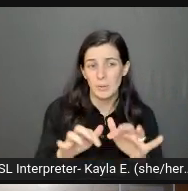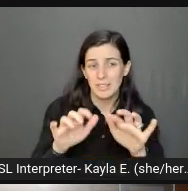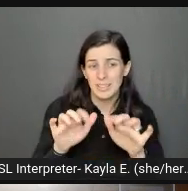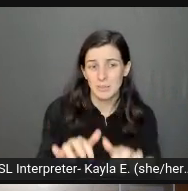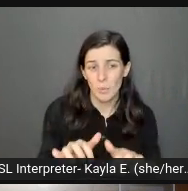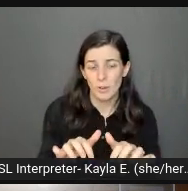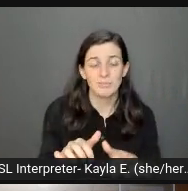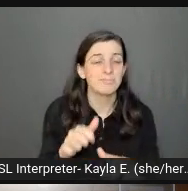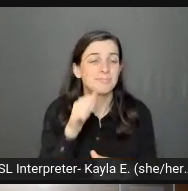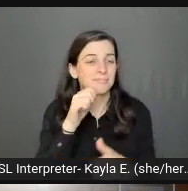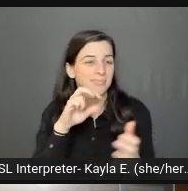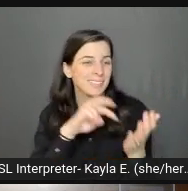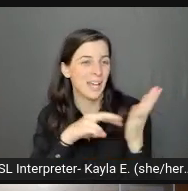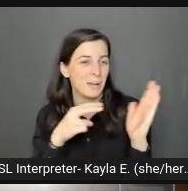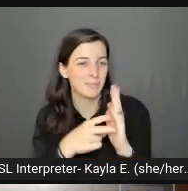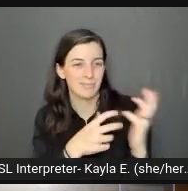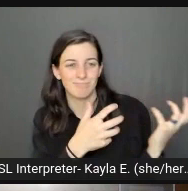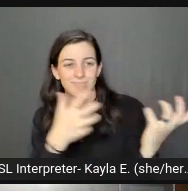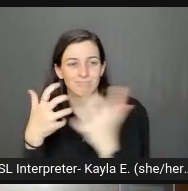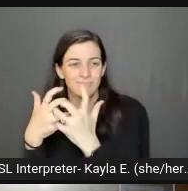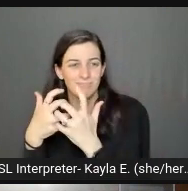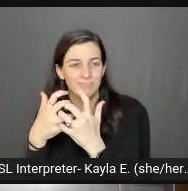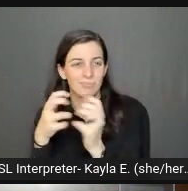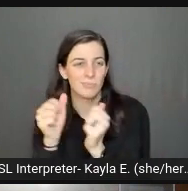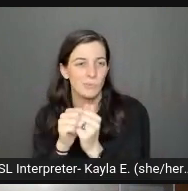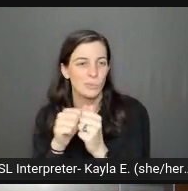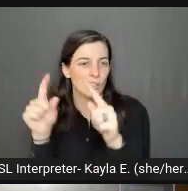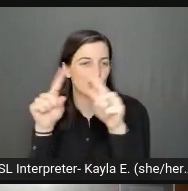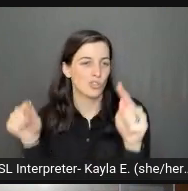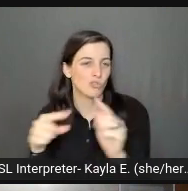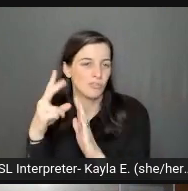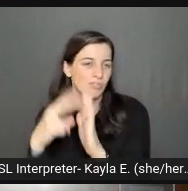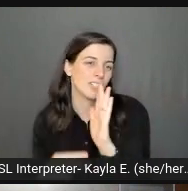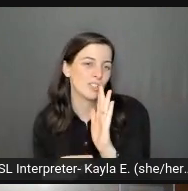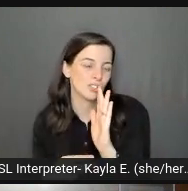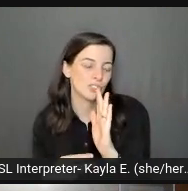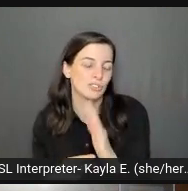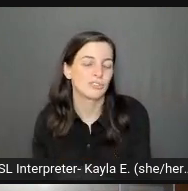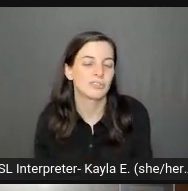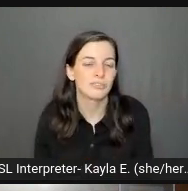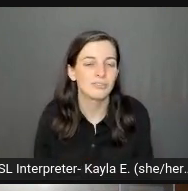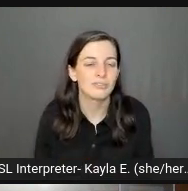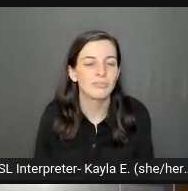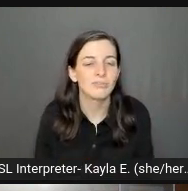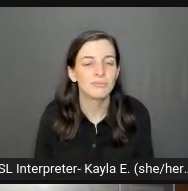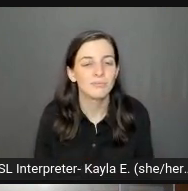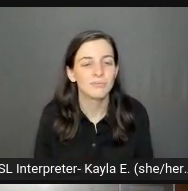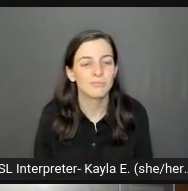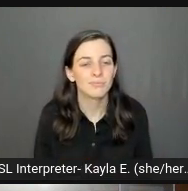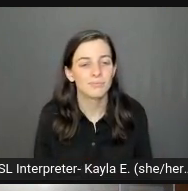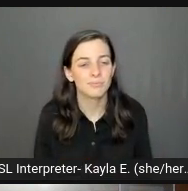it will be compatible with the screen reader.